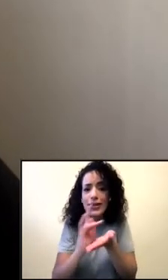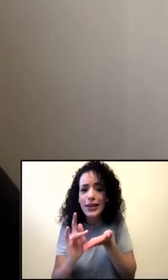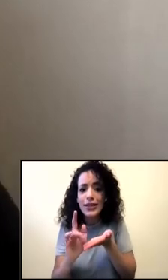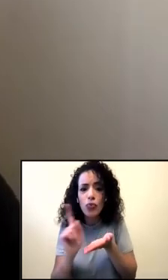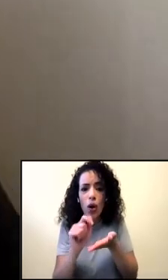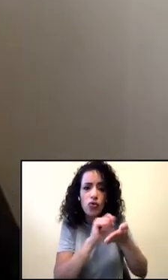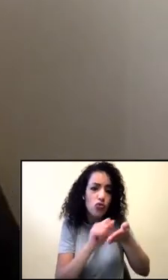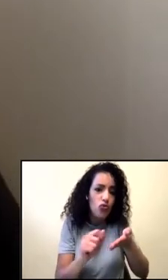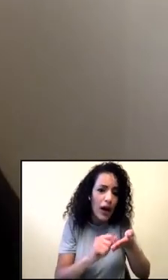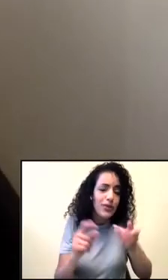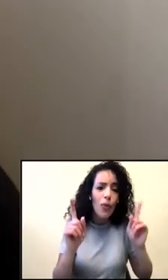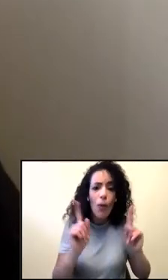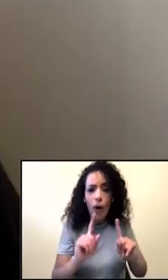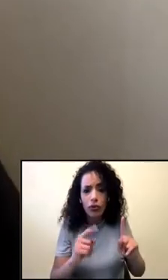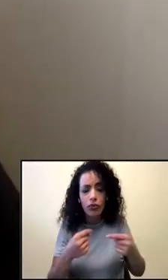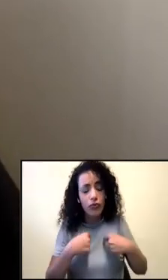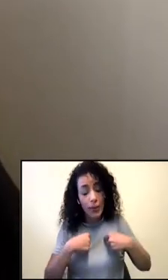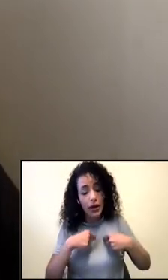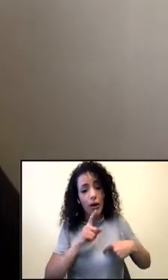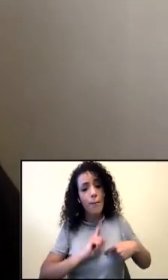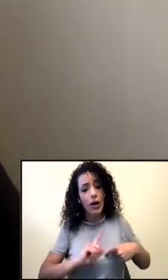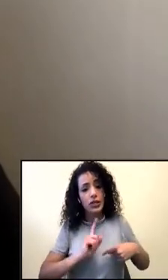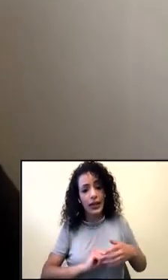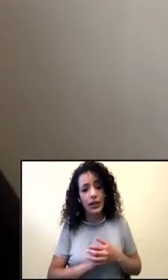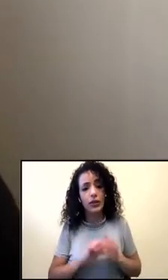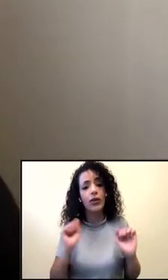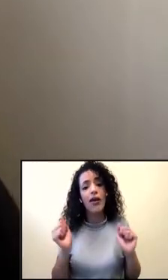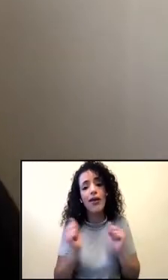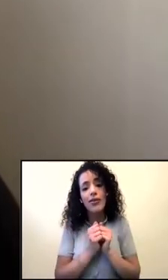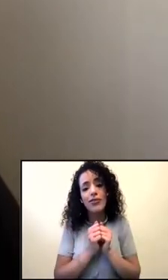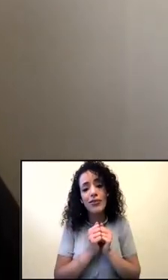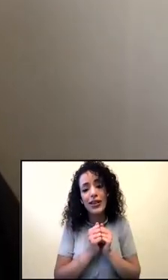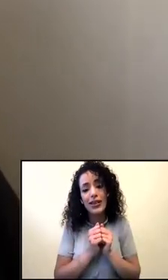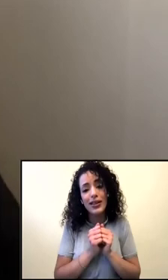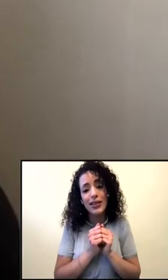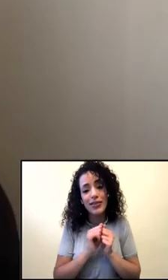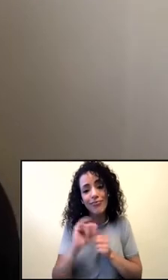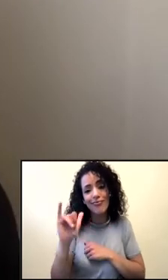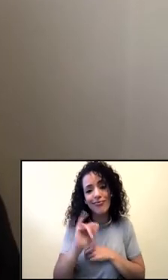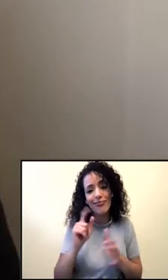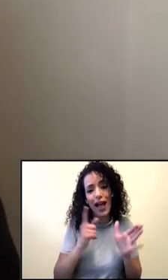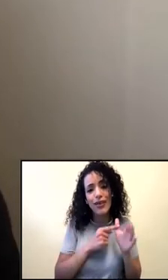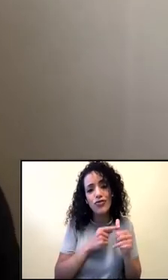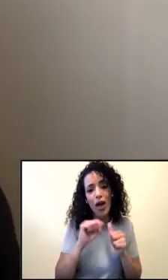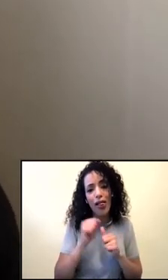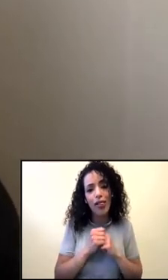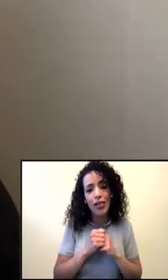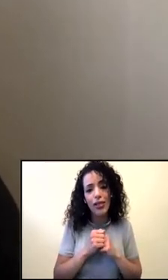I think me personally, I agree with, I'm sure I think that oral history is incredibly reliable.